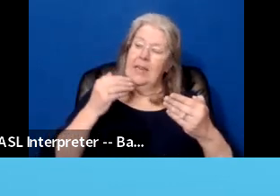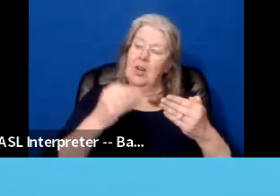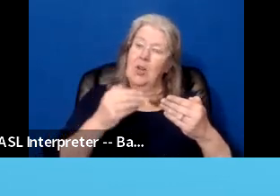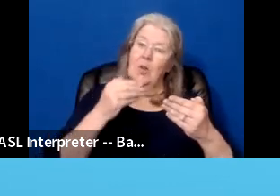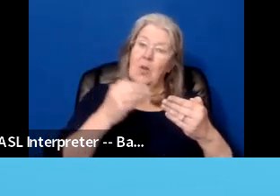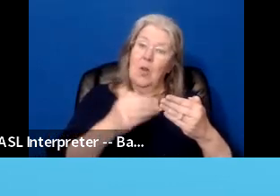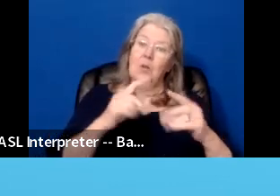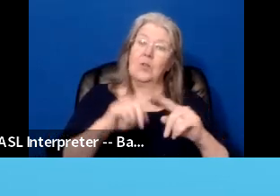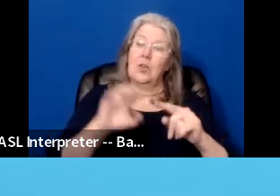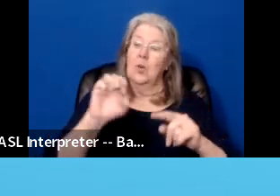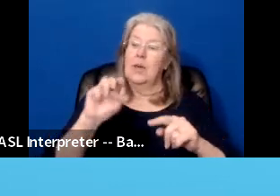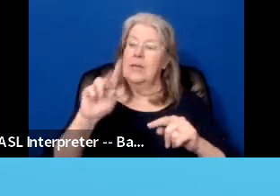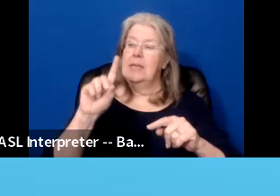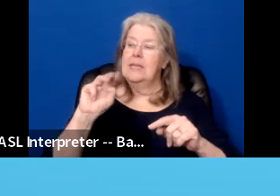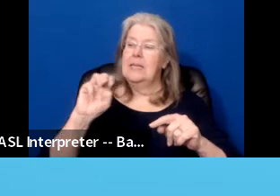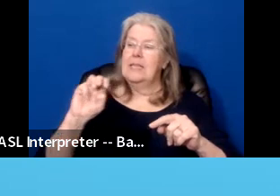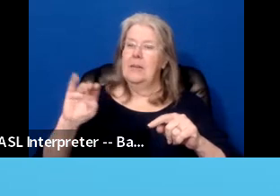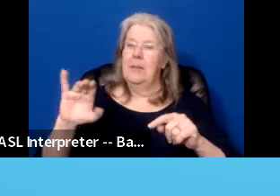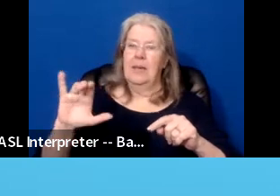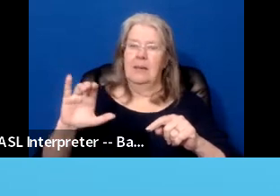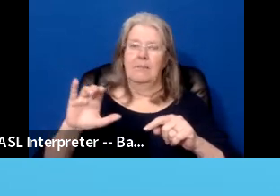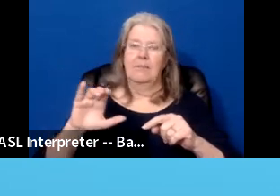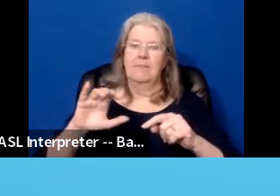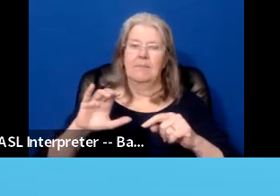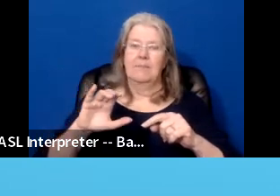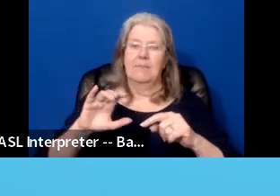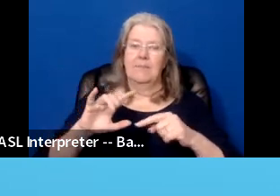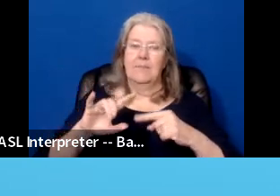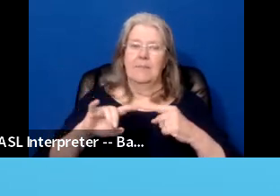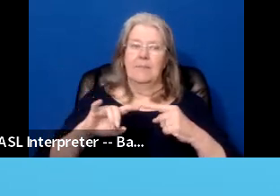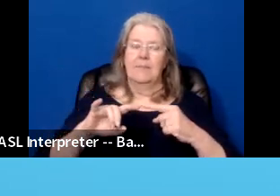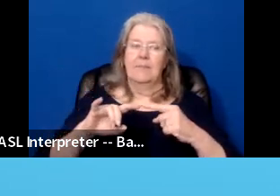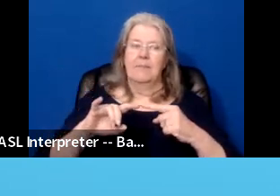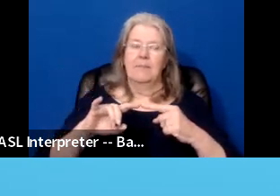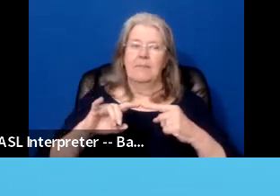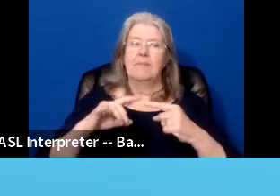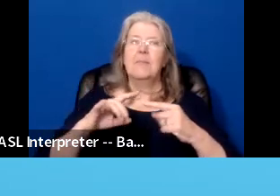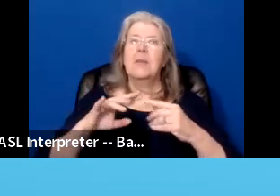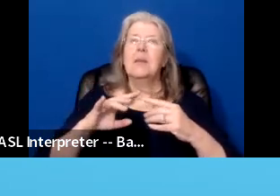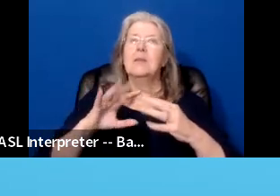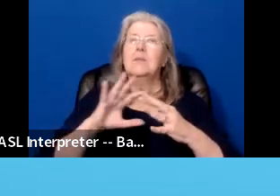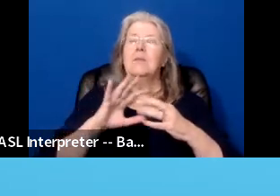of pandemic. It has to do with getting closer to the levels of